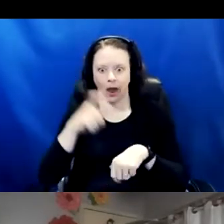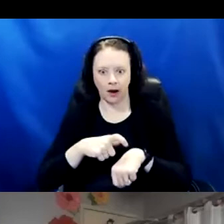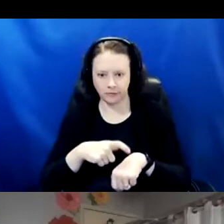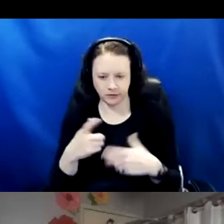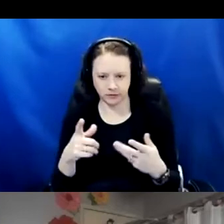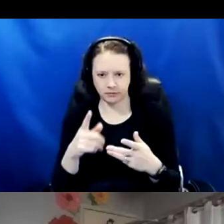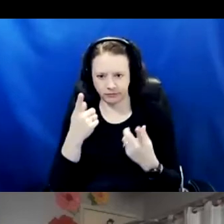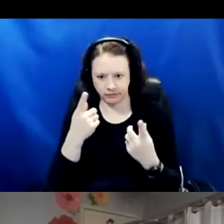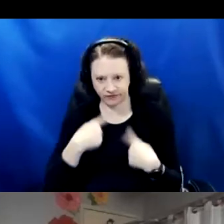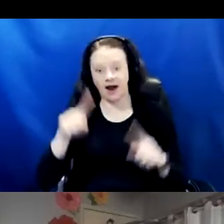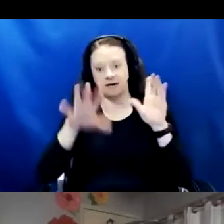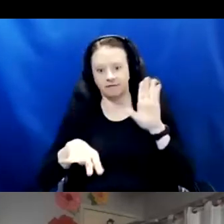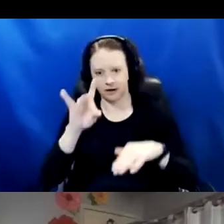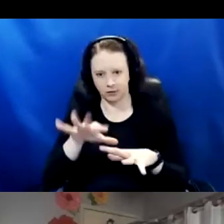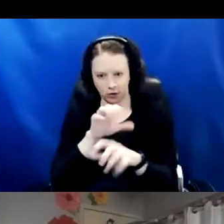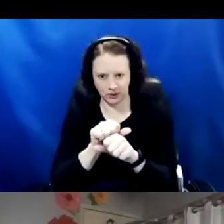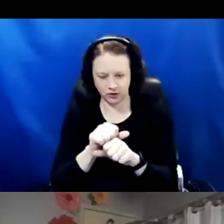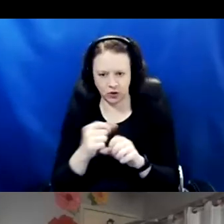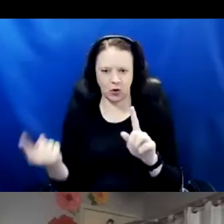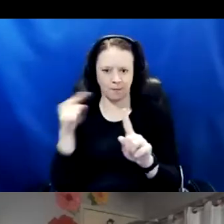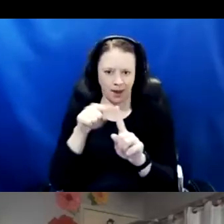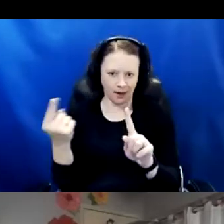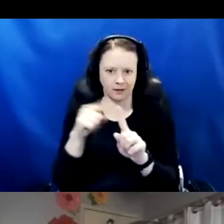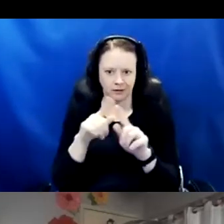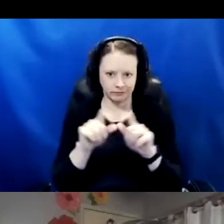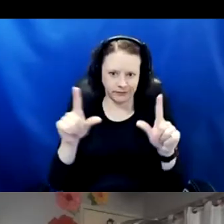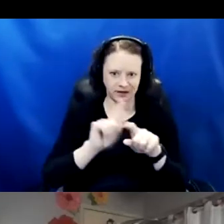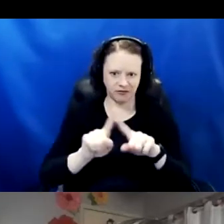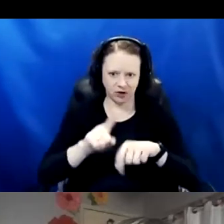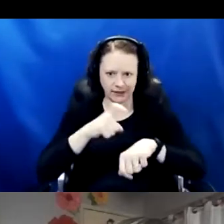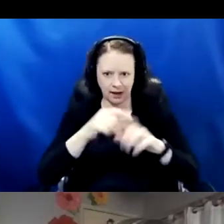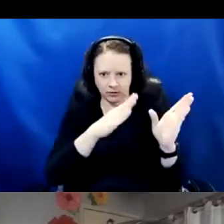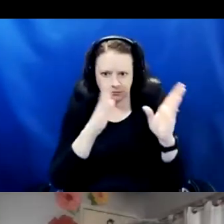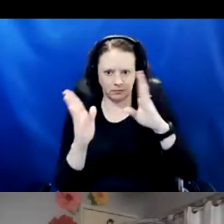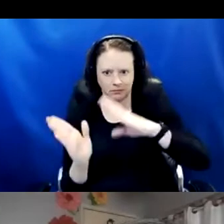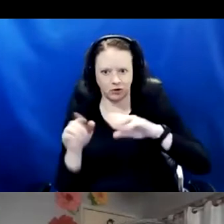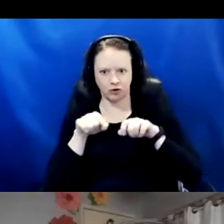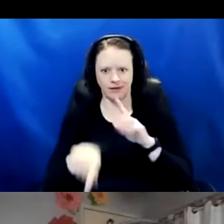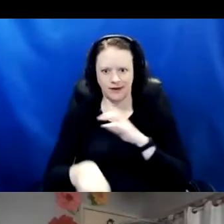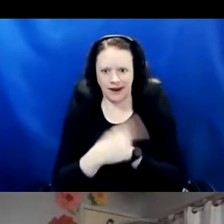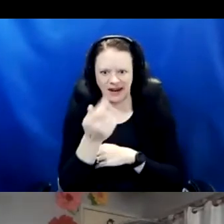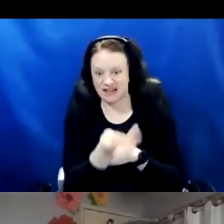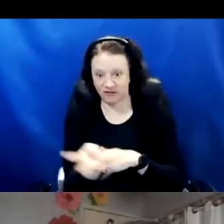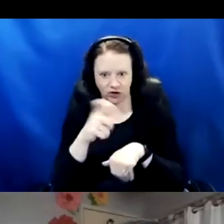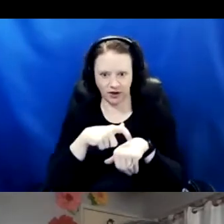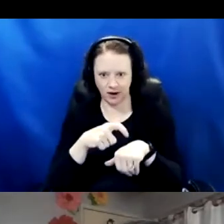So going back to My Turn different times of day, you know, multiple times a day is often beneficial